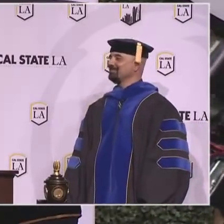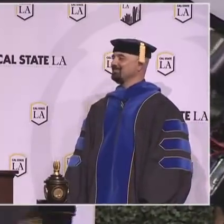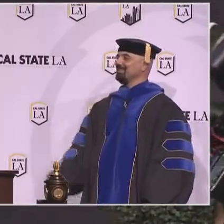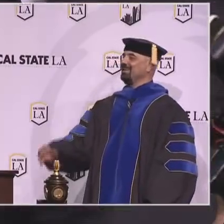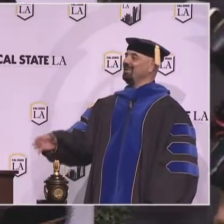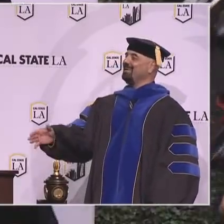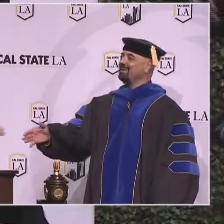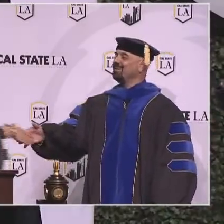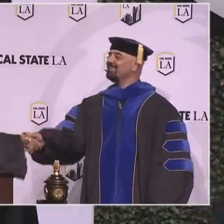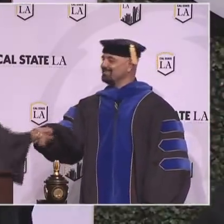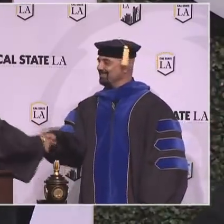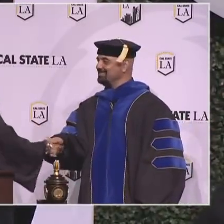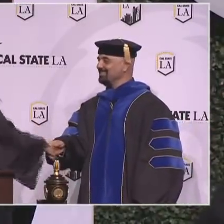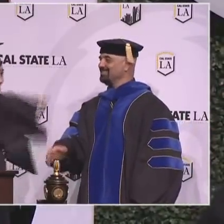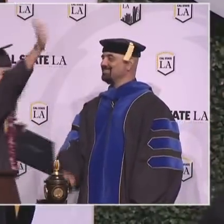HAVE BEEN CALLED]